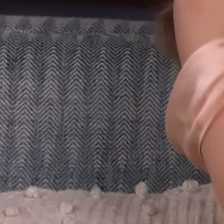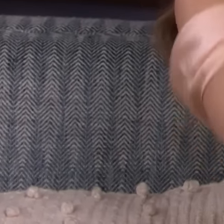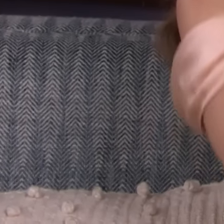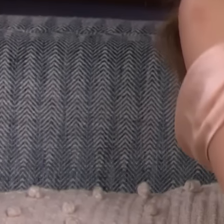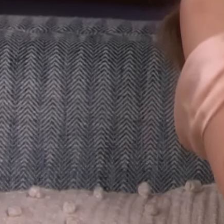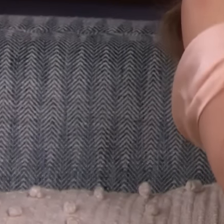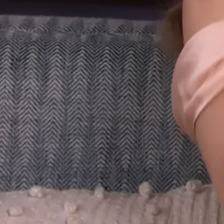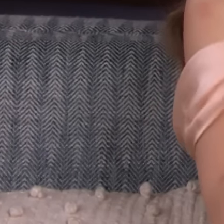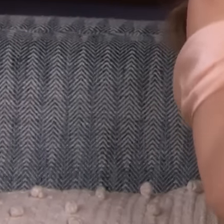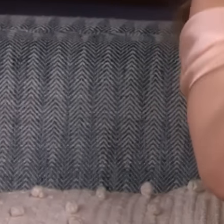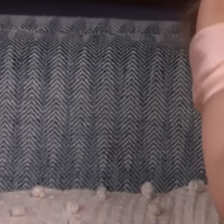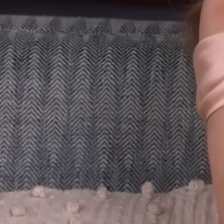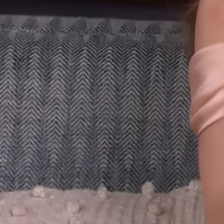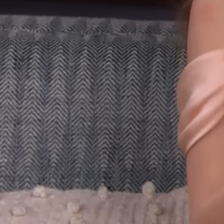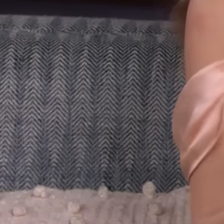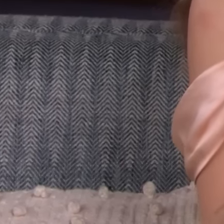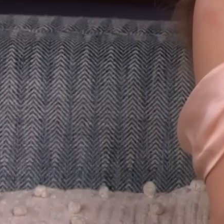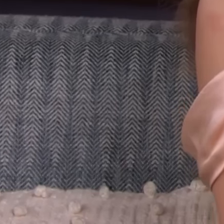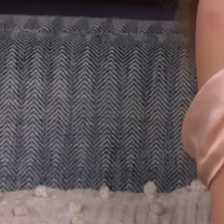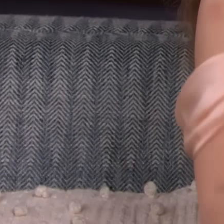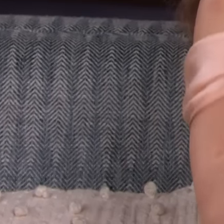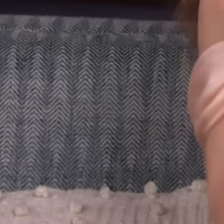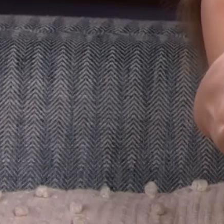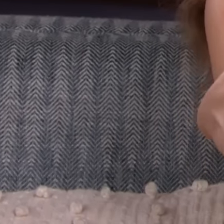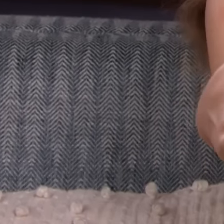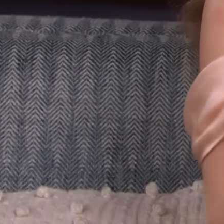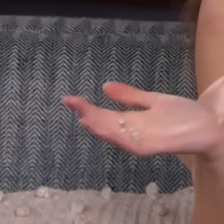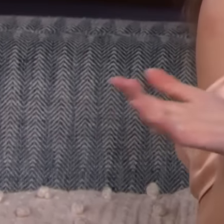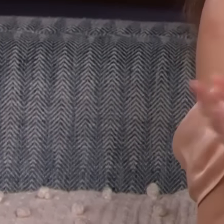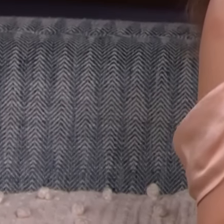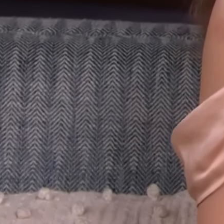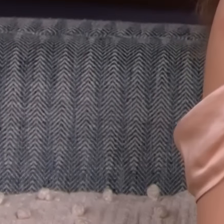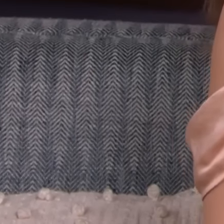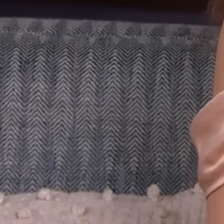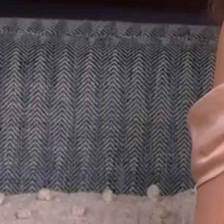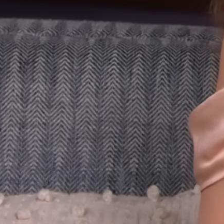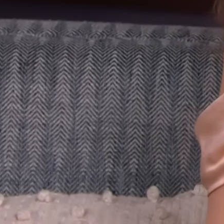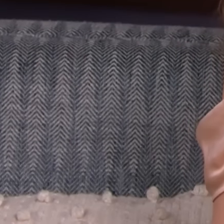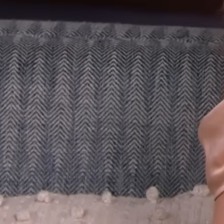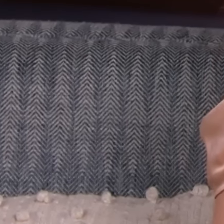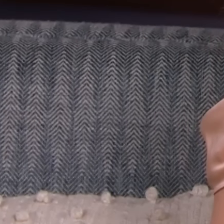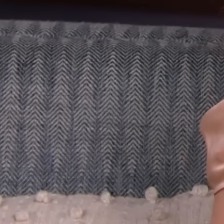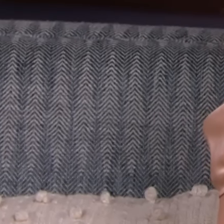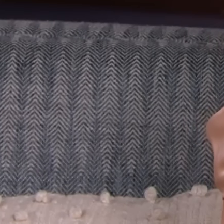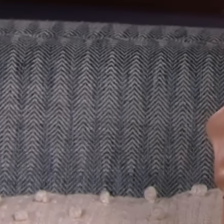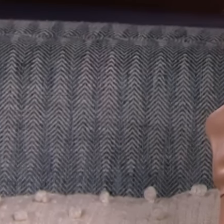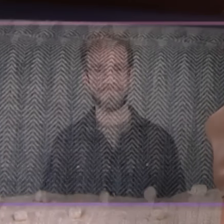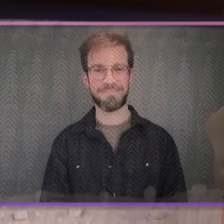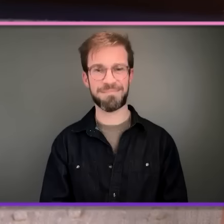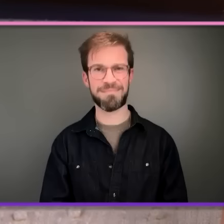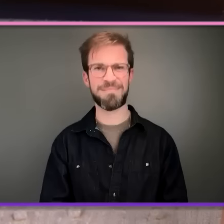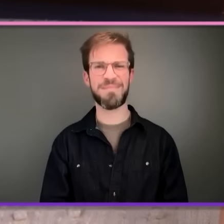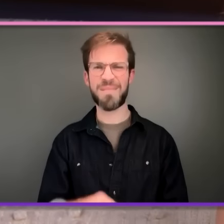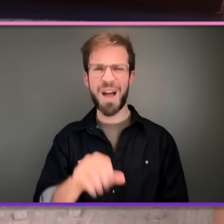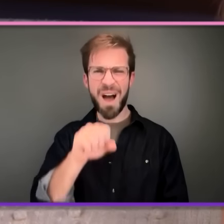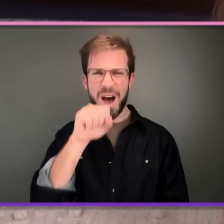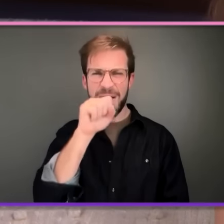And in the middle of nowhere, while we're on a bus, the bus breaks down. And so we're trapped in the middle of Europe.